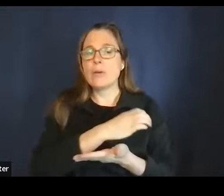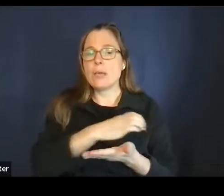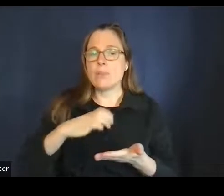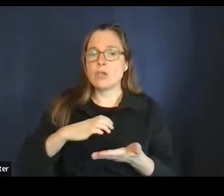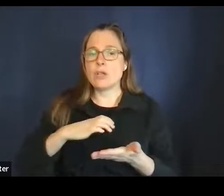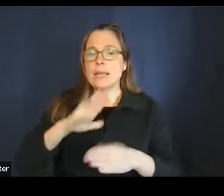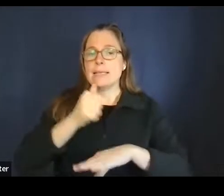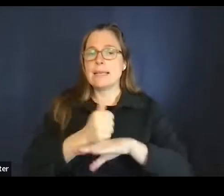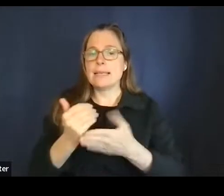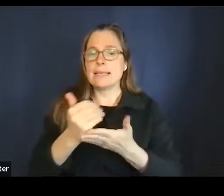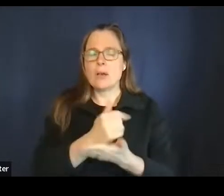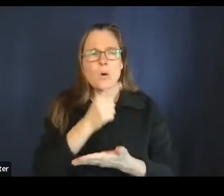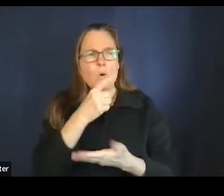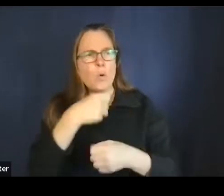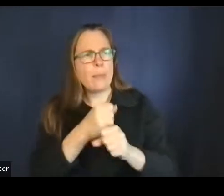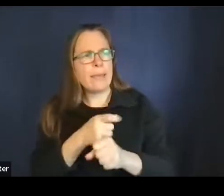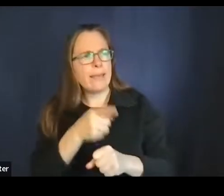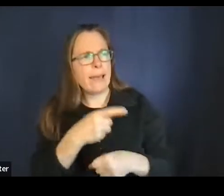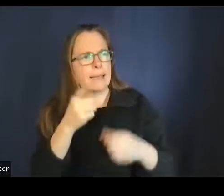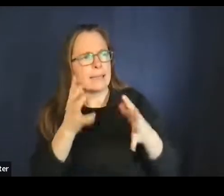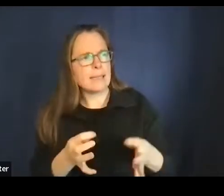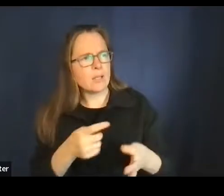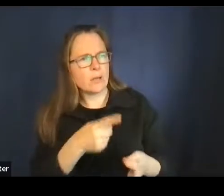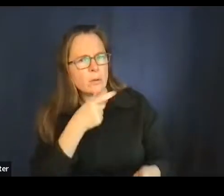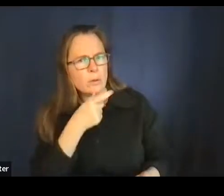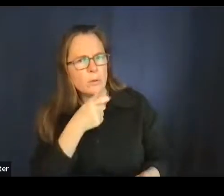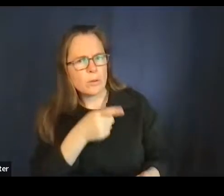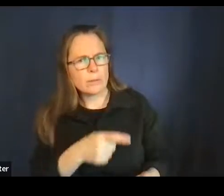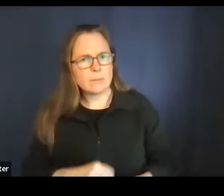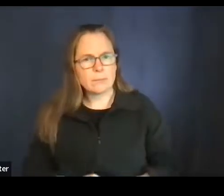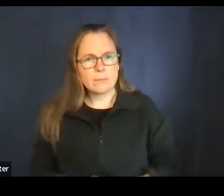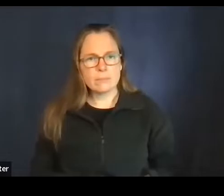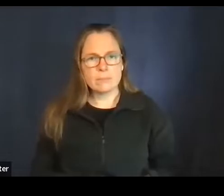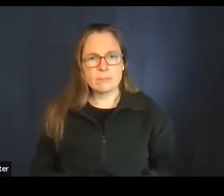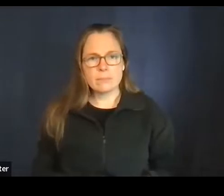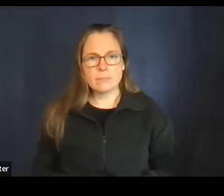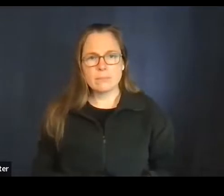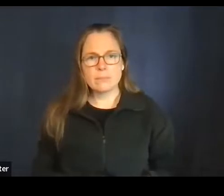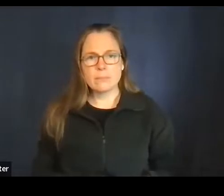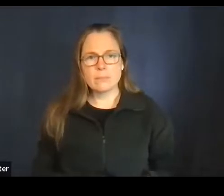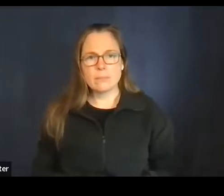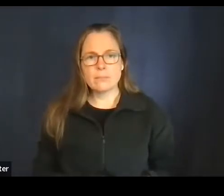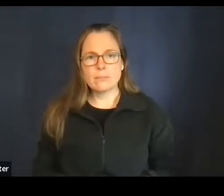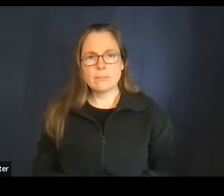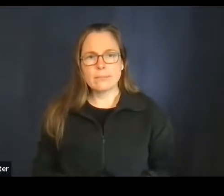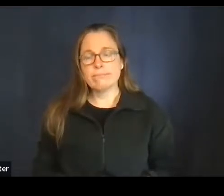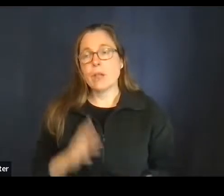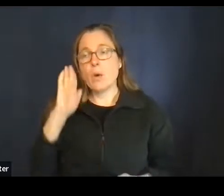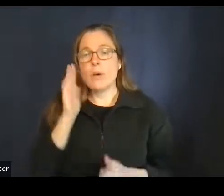[Off camera] Who's making that decision then? We will be looking at best practices. From other models